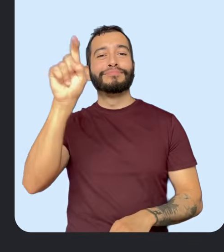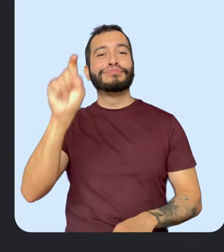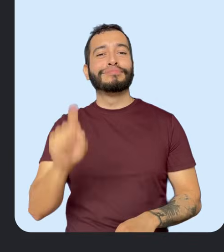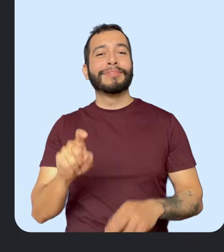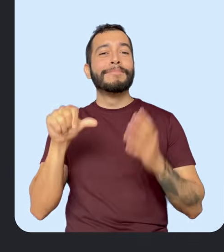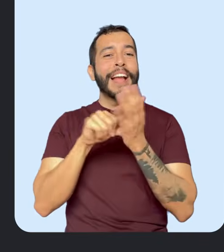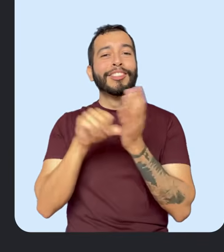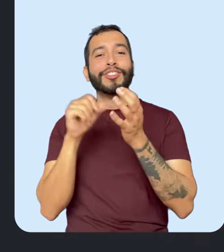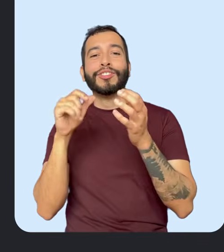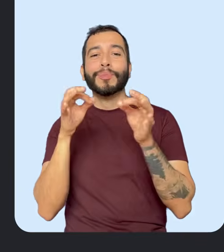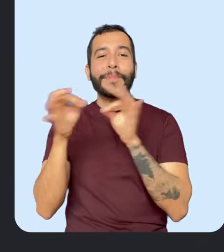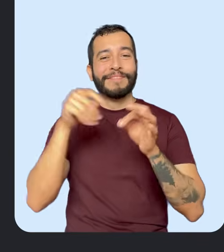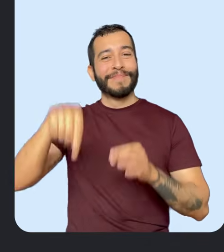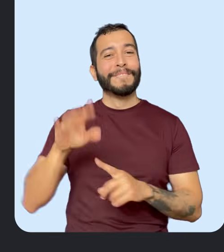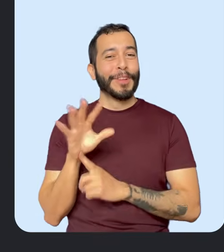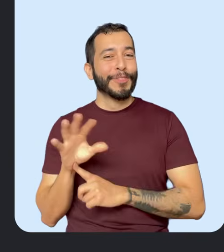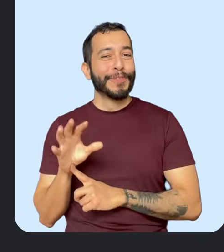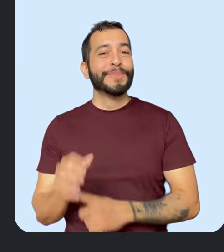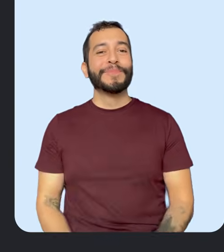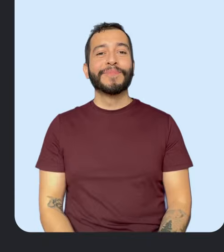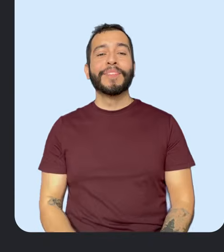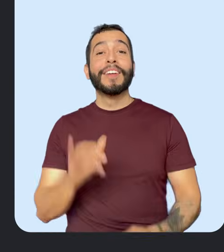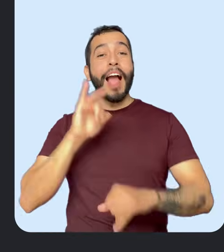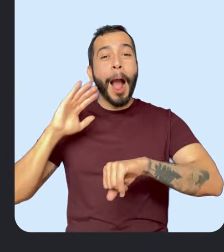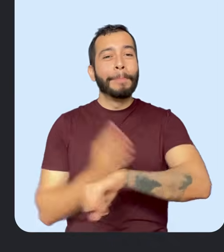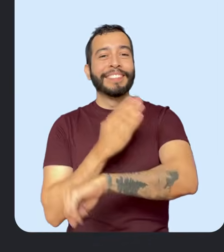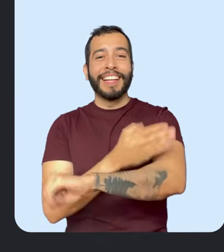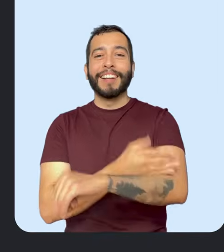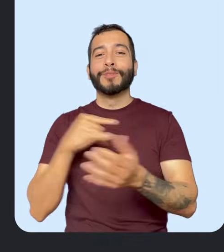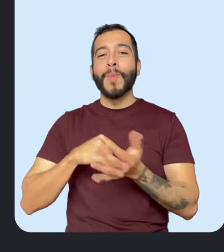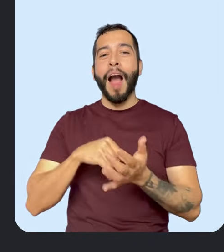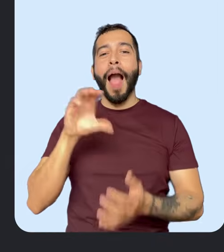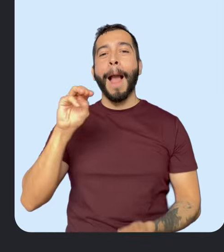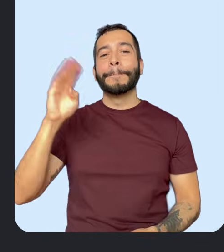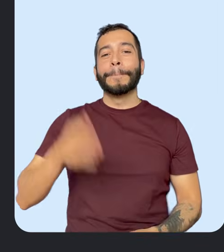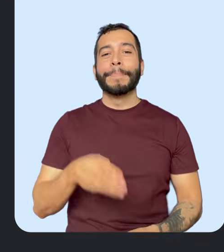for some of those pages and the description of this video. We've also revamped Android.com/accessibility